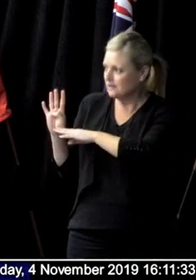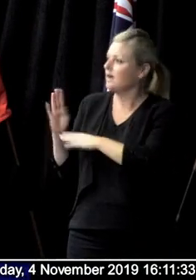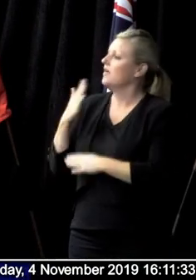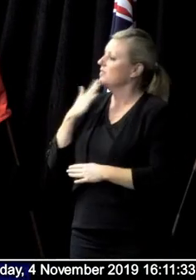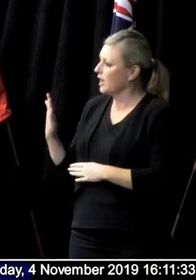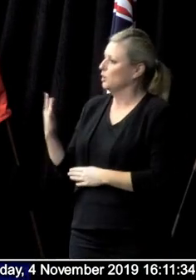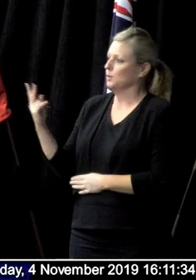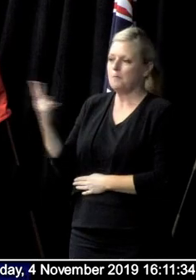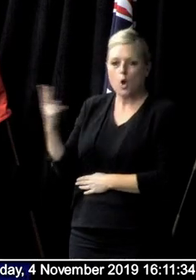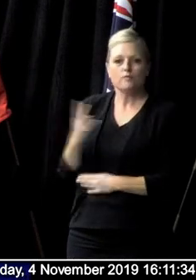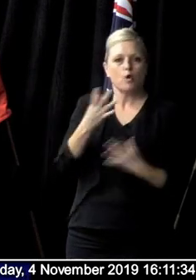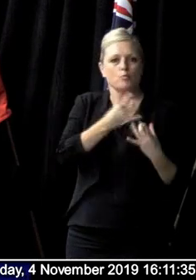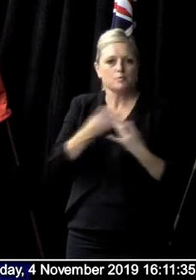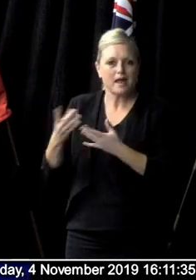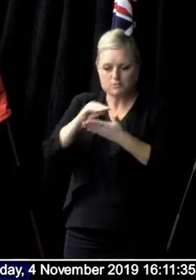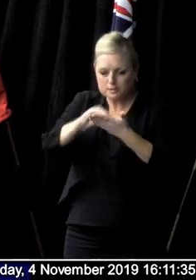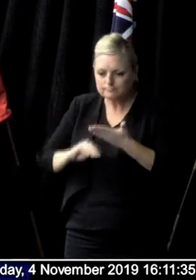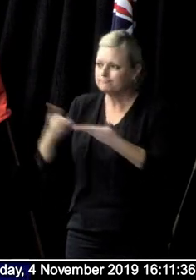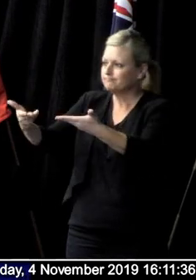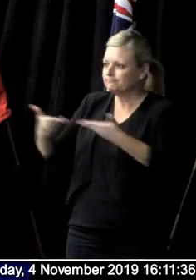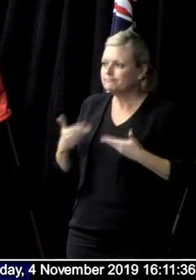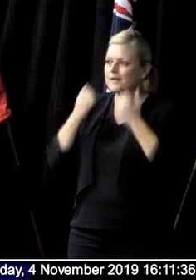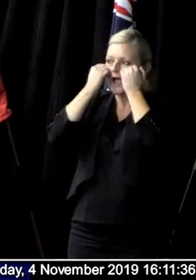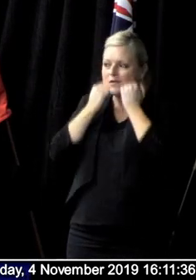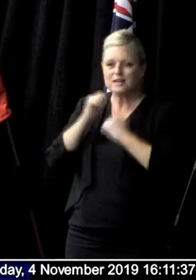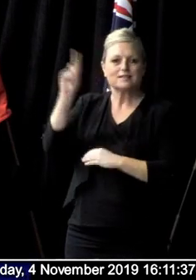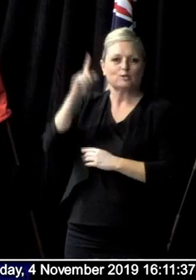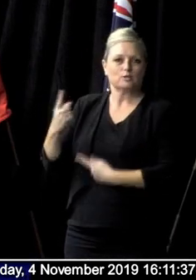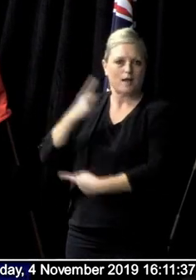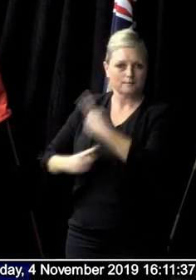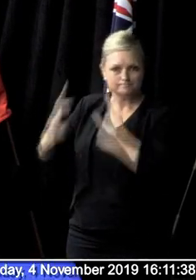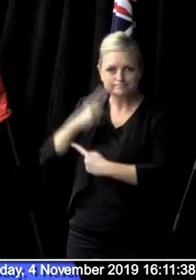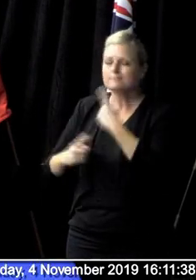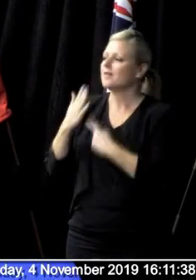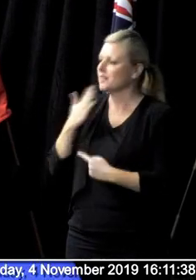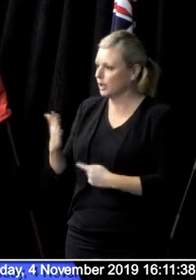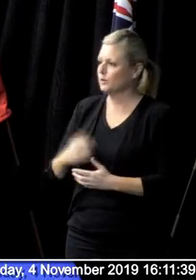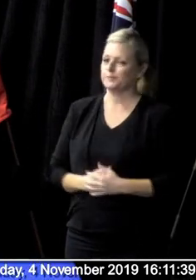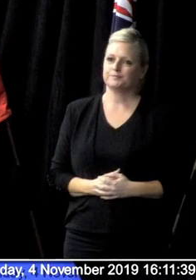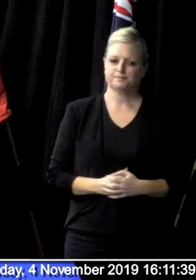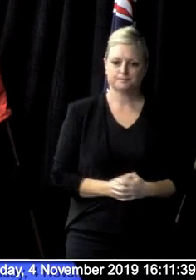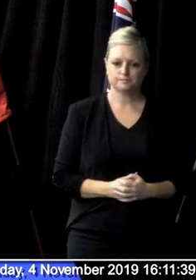- preparing your evidence. It’s been extraordinarily helpful. Thank you so much. Thank you.